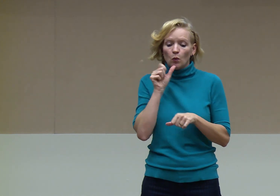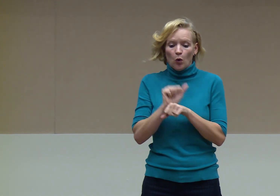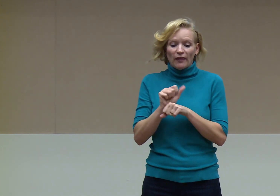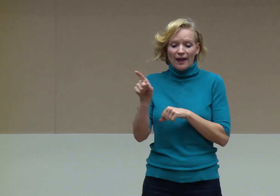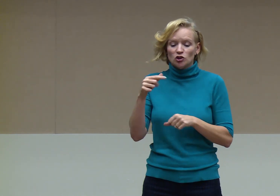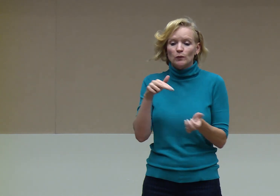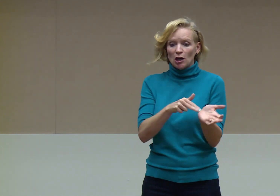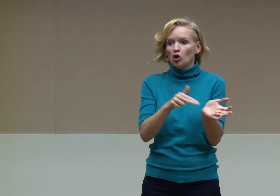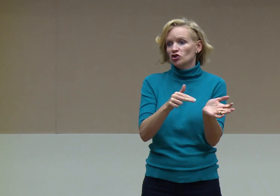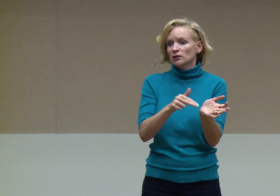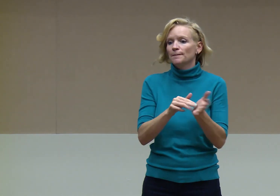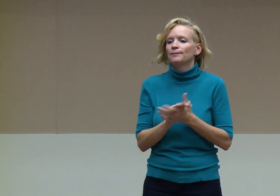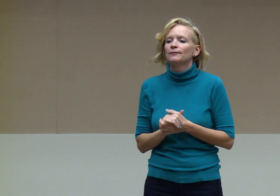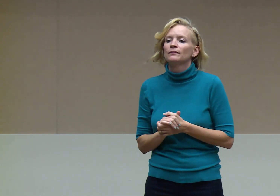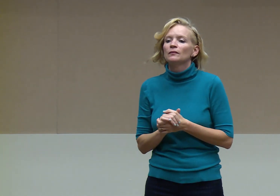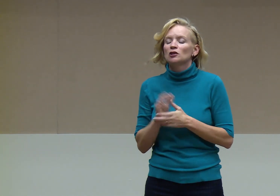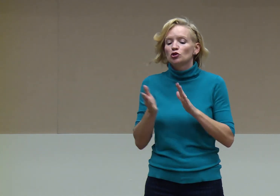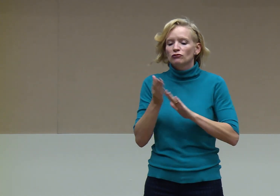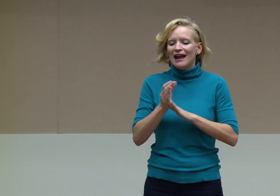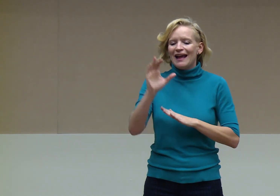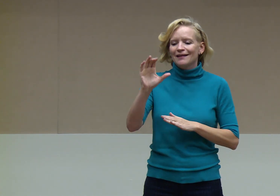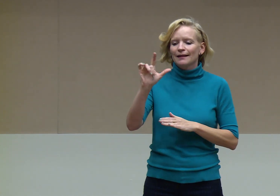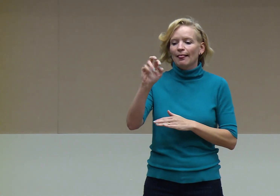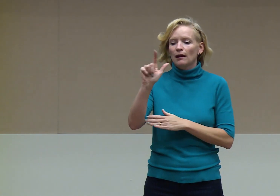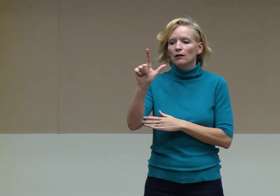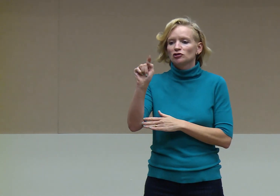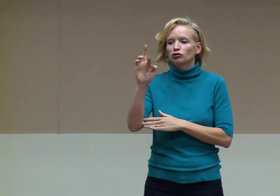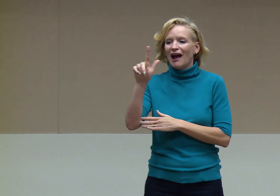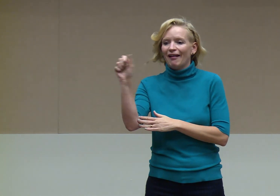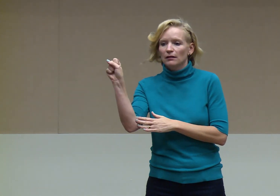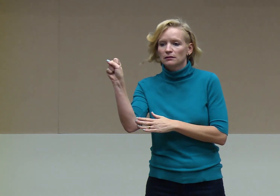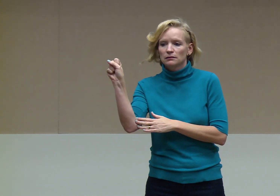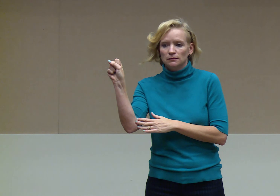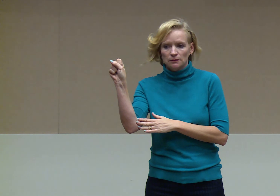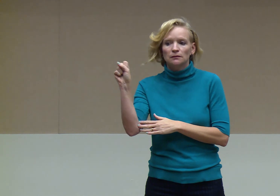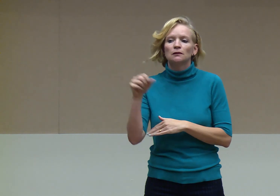And a nurse who worked there ran clinical trials